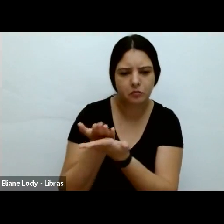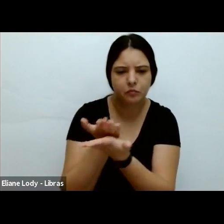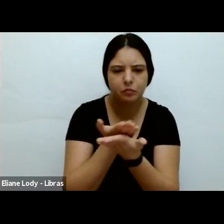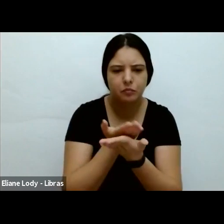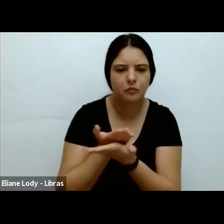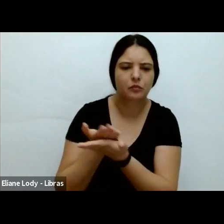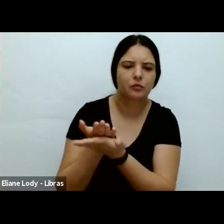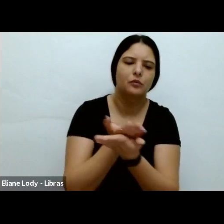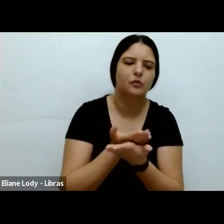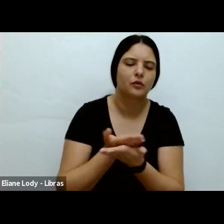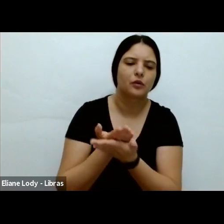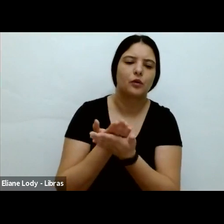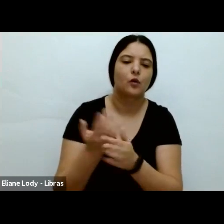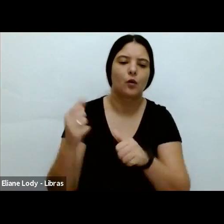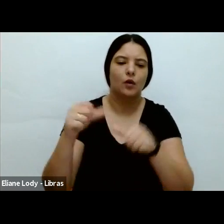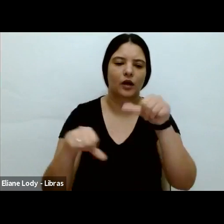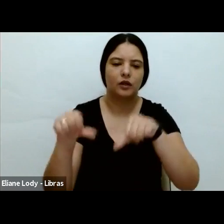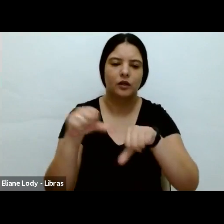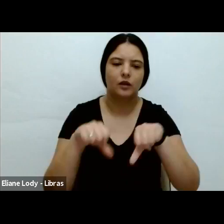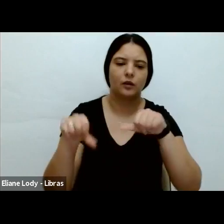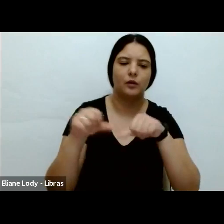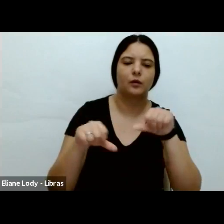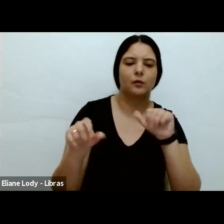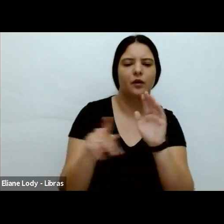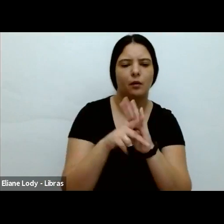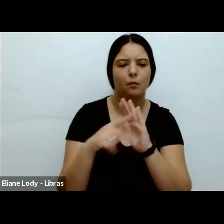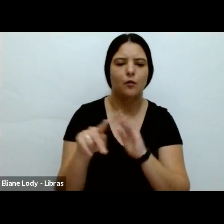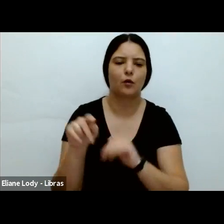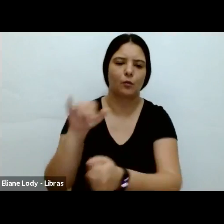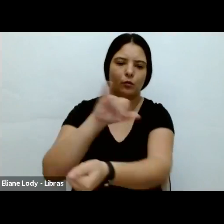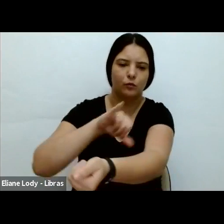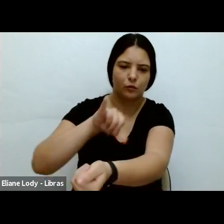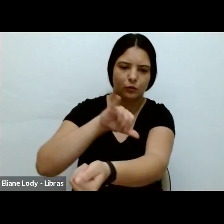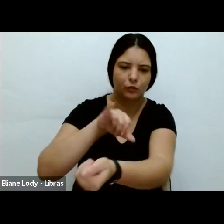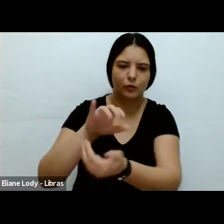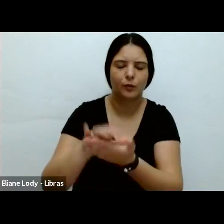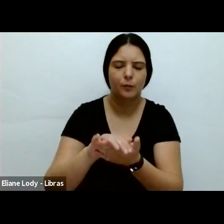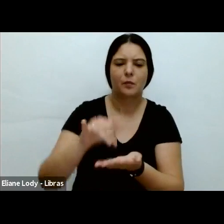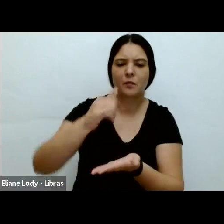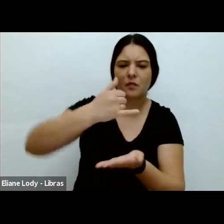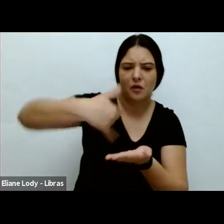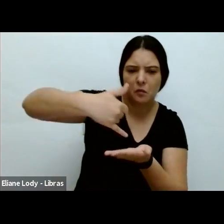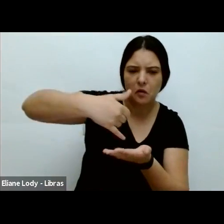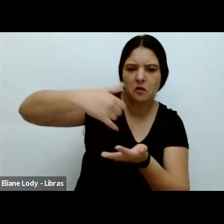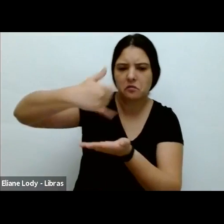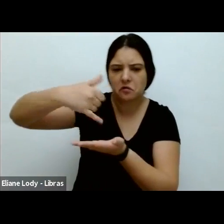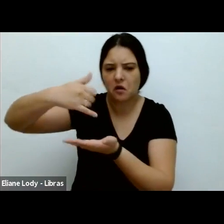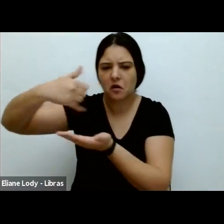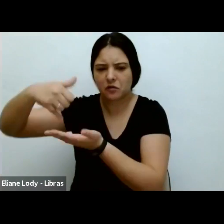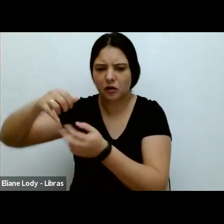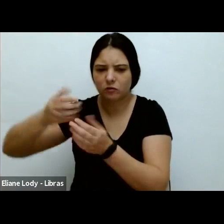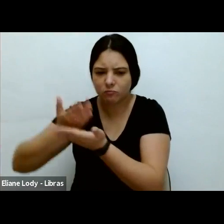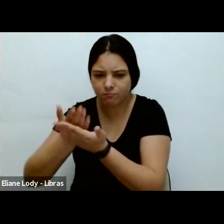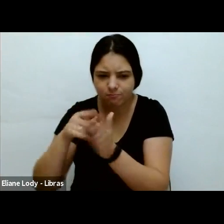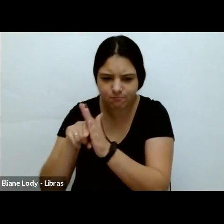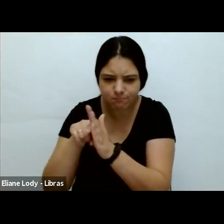Also, for Pet chimneys. three Also, for chemistry and. Also, for chemistry, and they were they were then building to